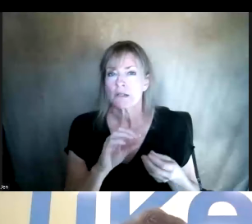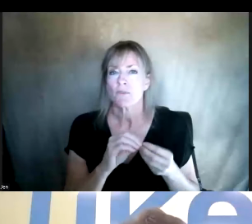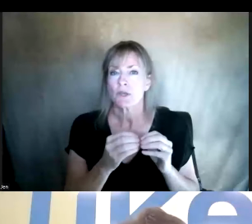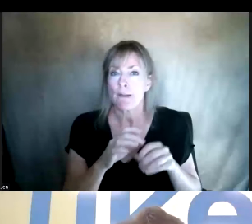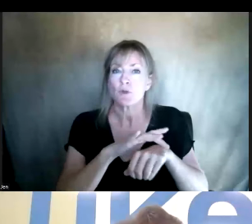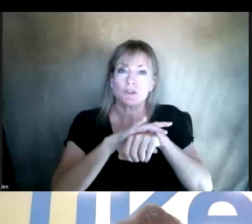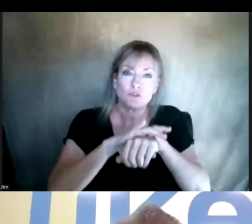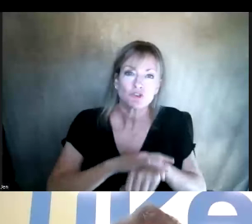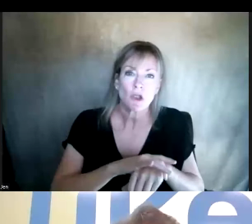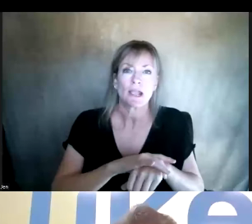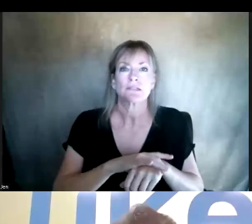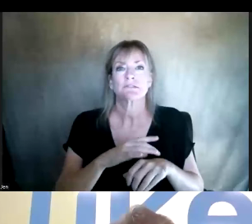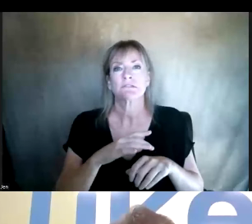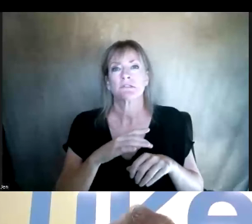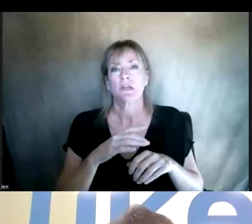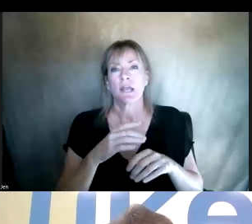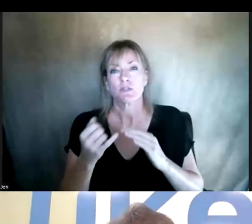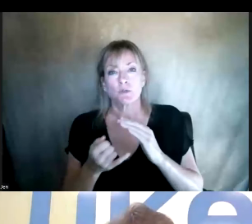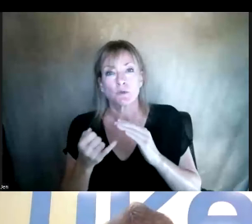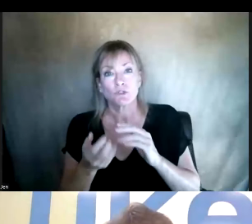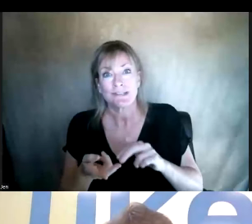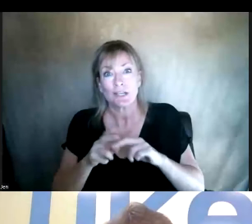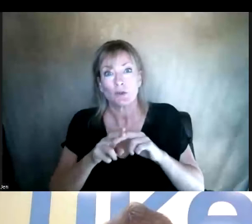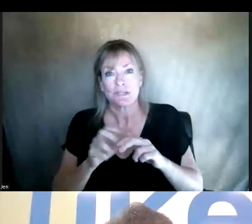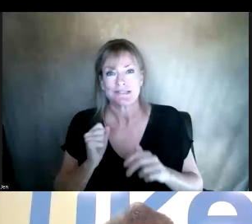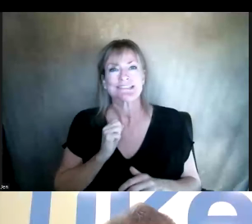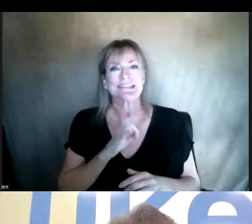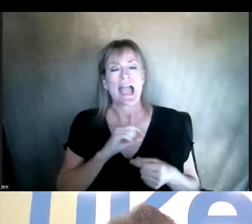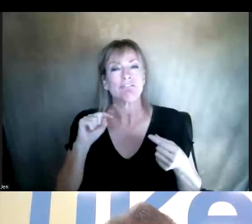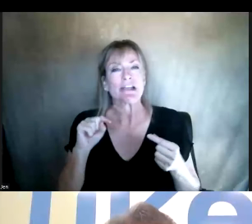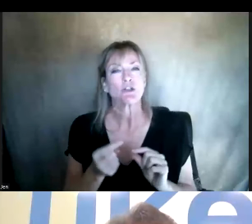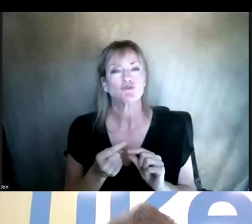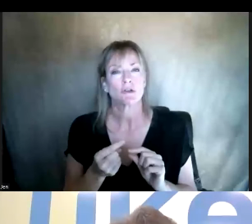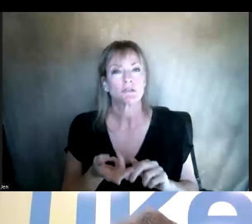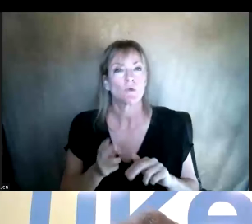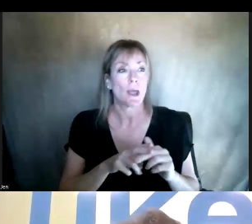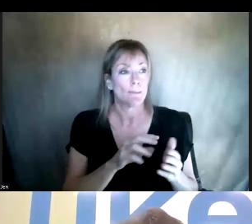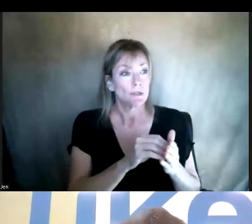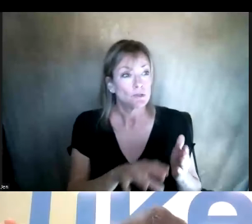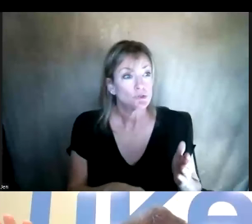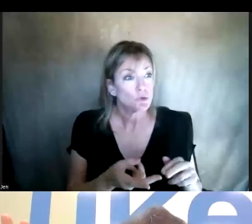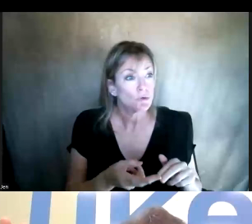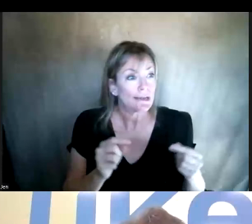SECLUSIONS ROSE, SO DID THE STAFF AND STUDENT INJURIES KEPT GOING